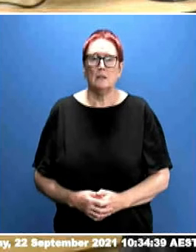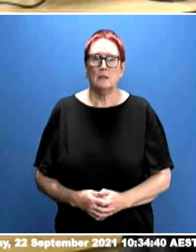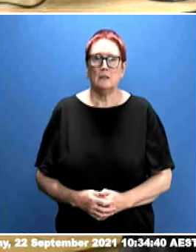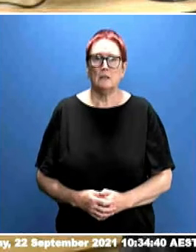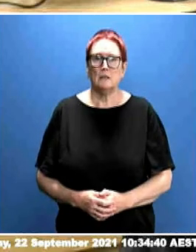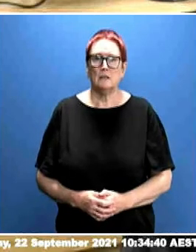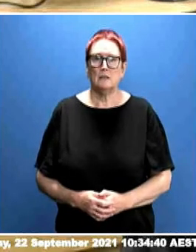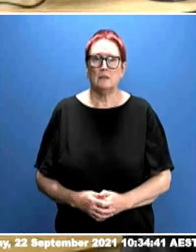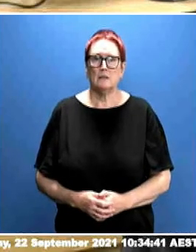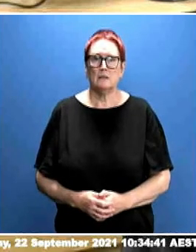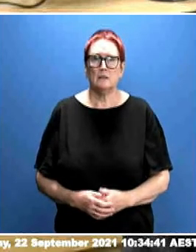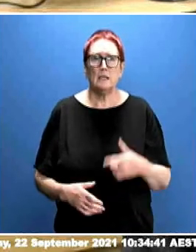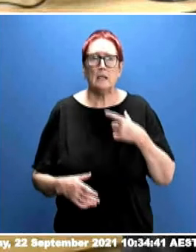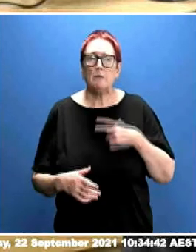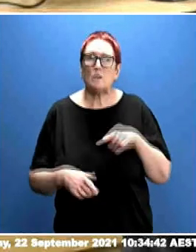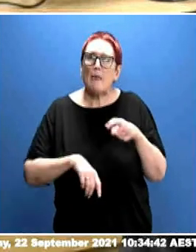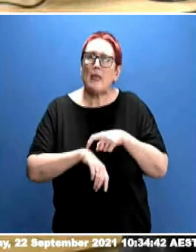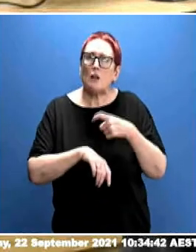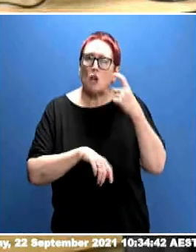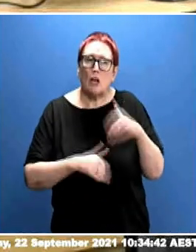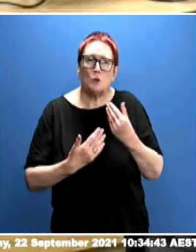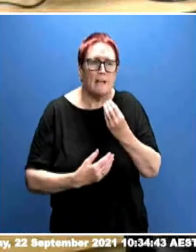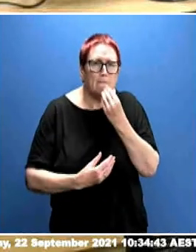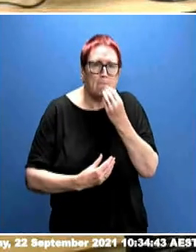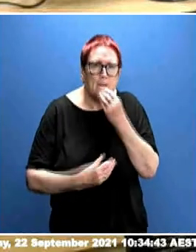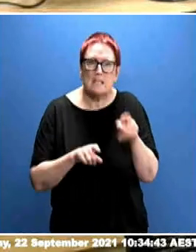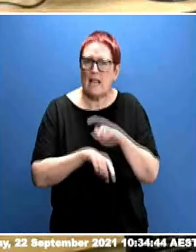because we were just working on the oral feeds at the same time,